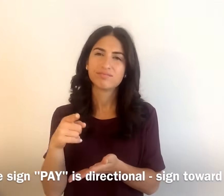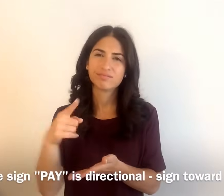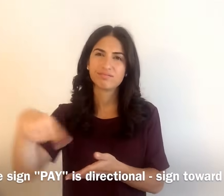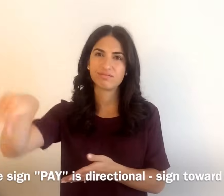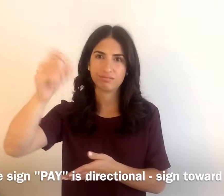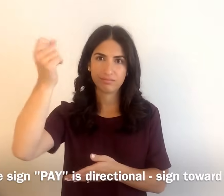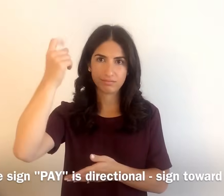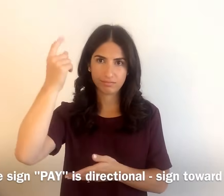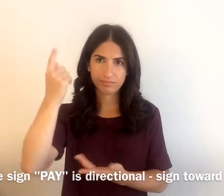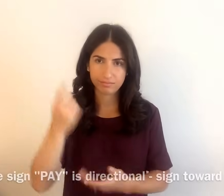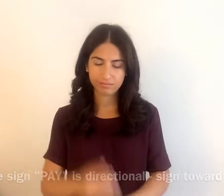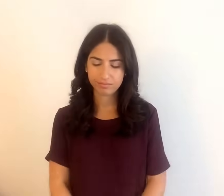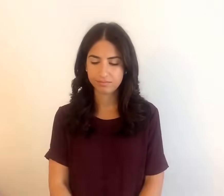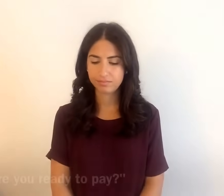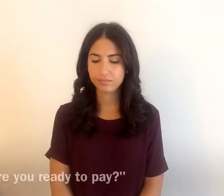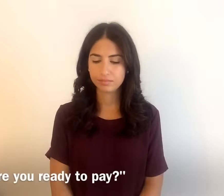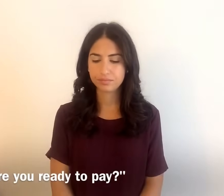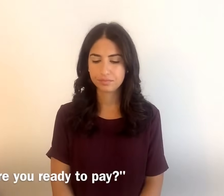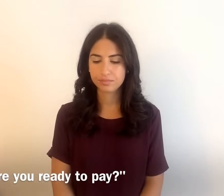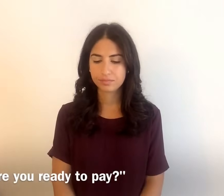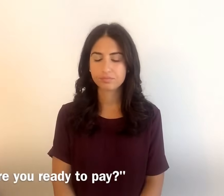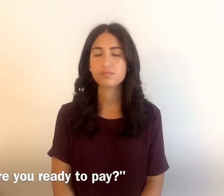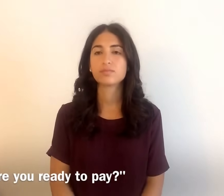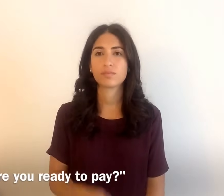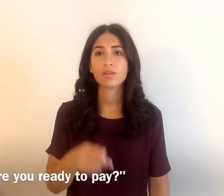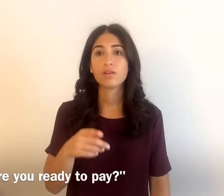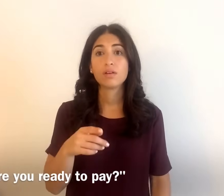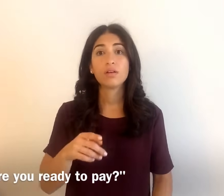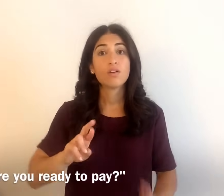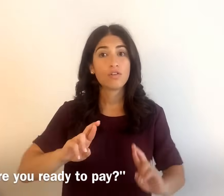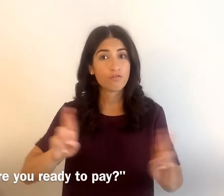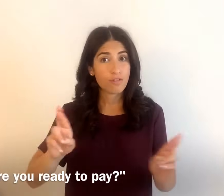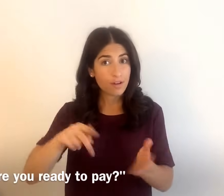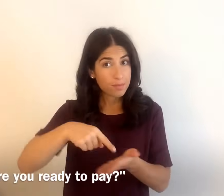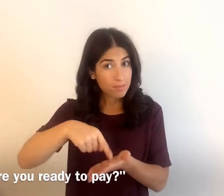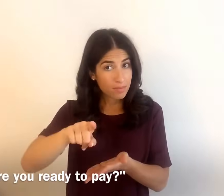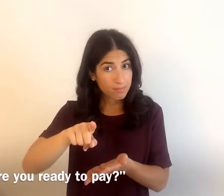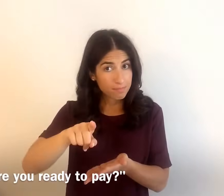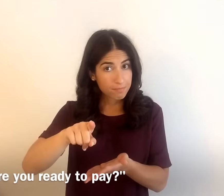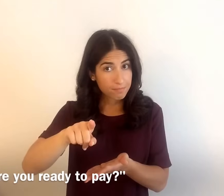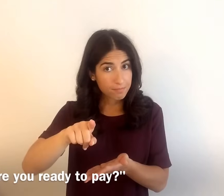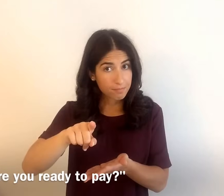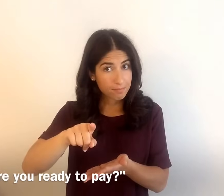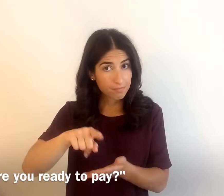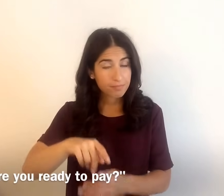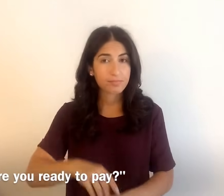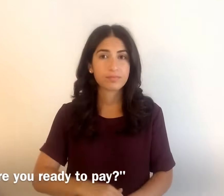if you just sign to PAY, they'll understand. The general sign PAY would look like that, going outwards: